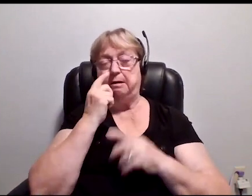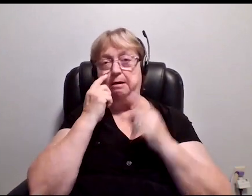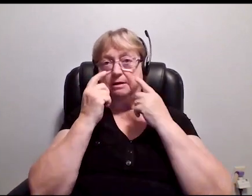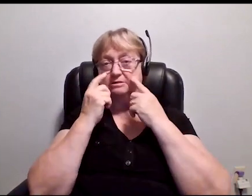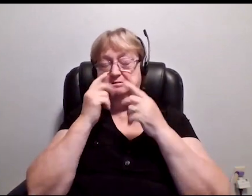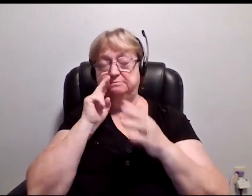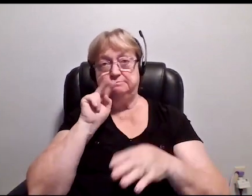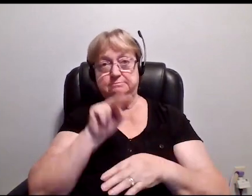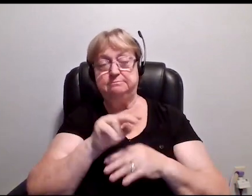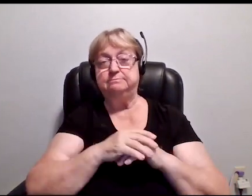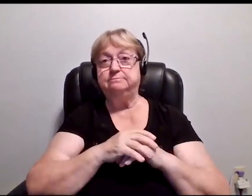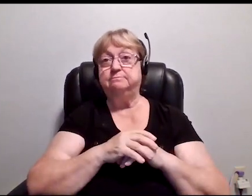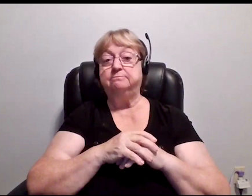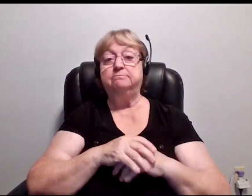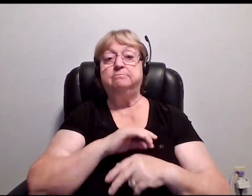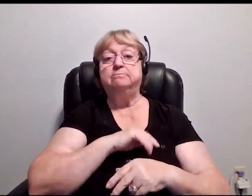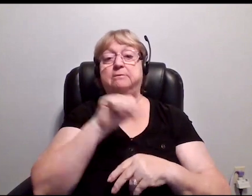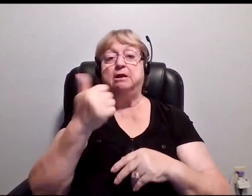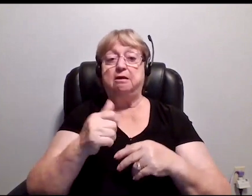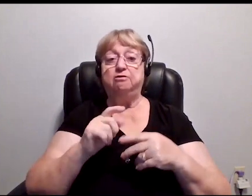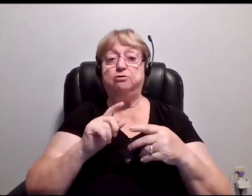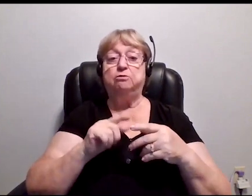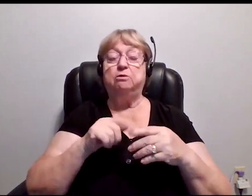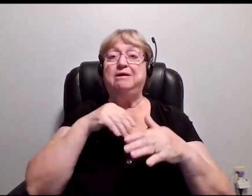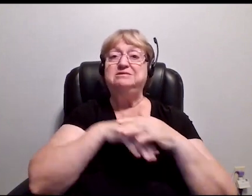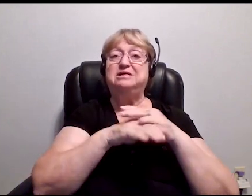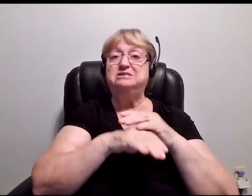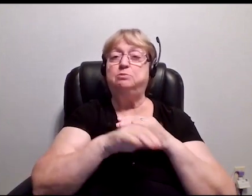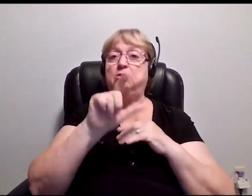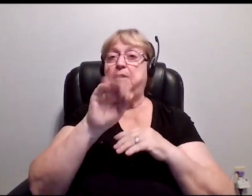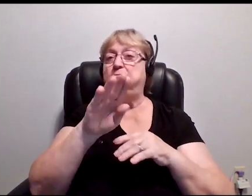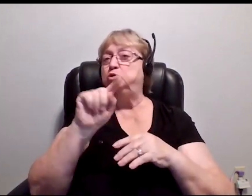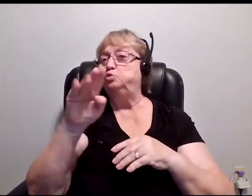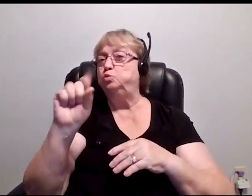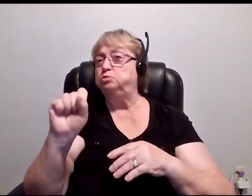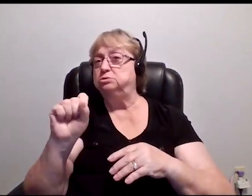Another category of findings was about accessible laboratory tools. What are the tools that we can use